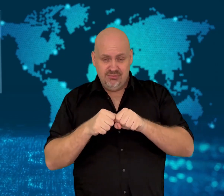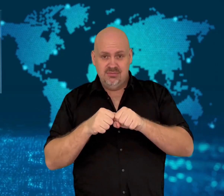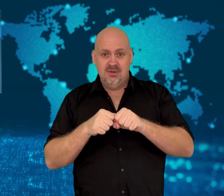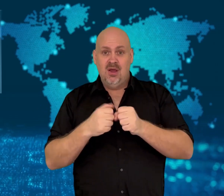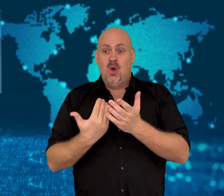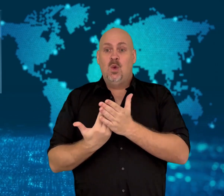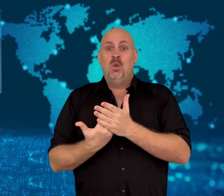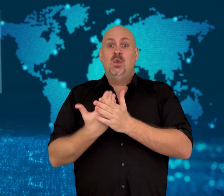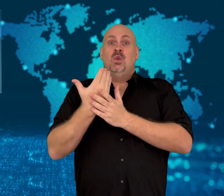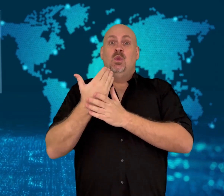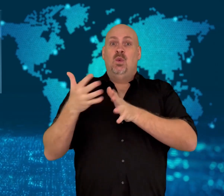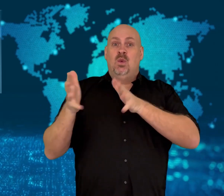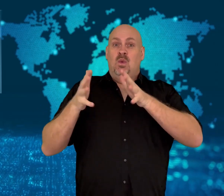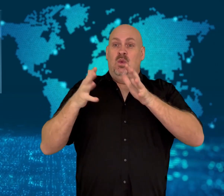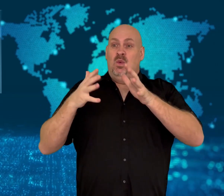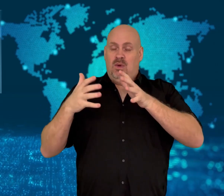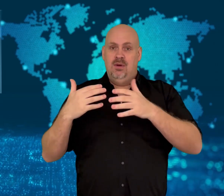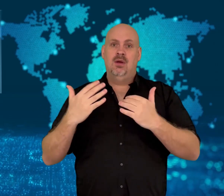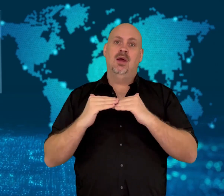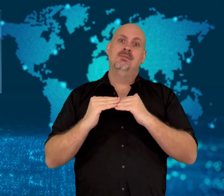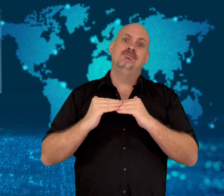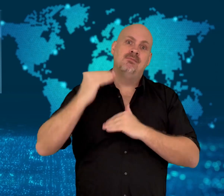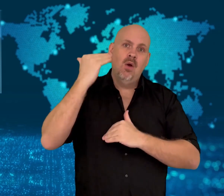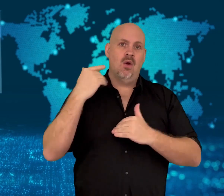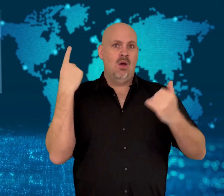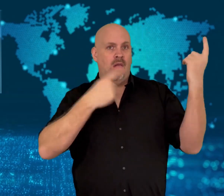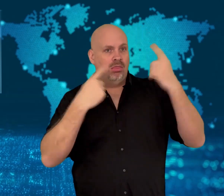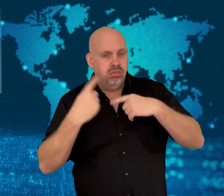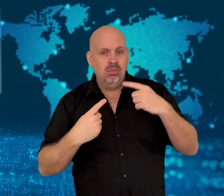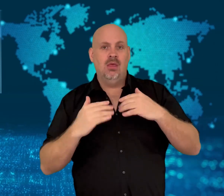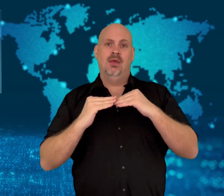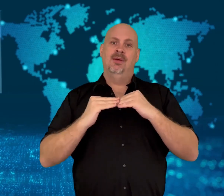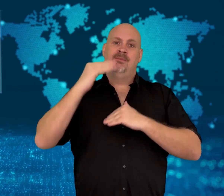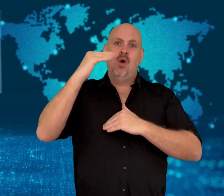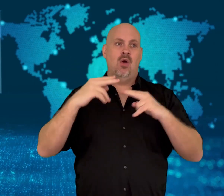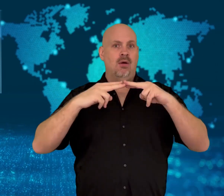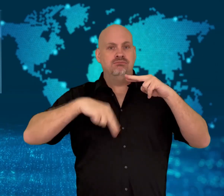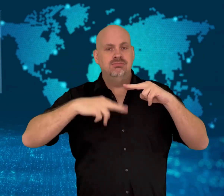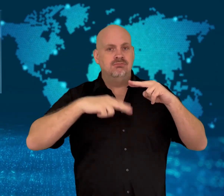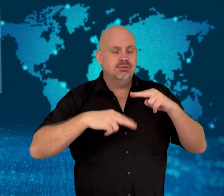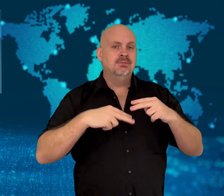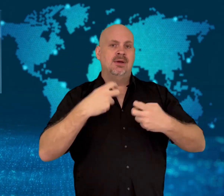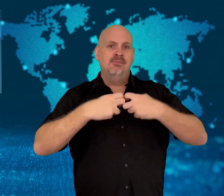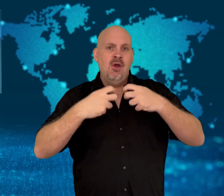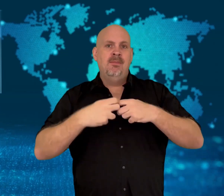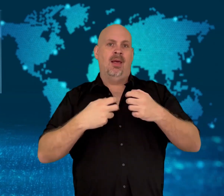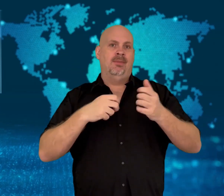Since the ground is still saturated from the last storm, the new storm may